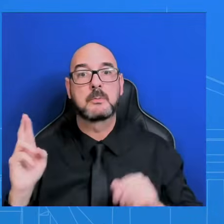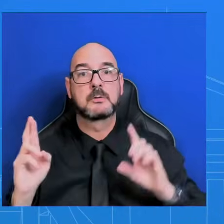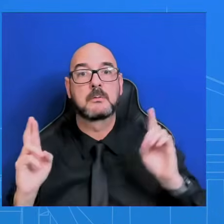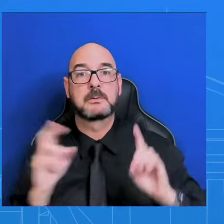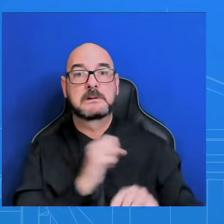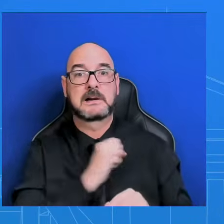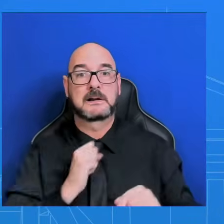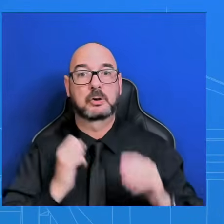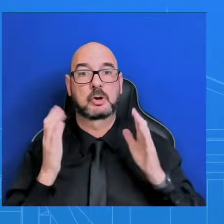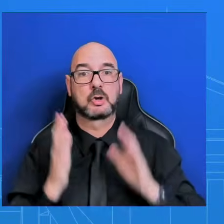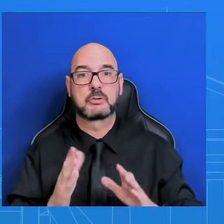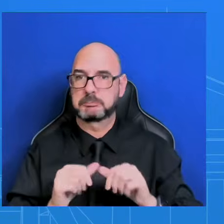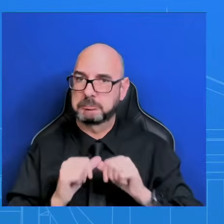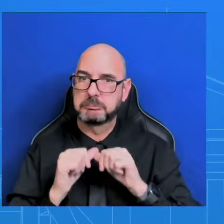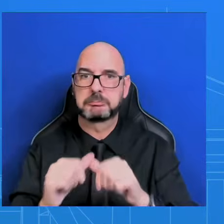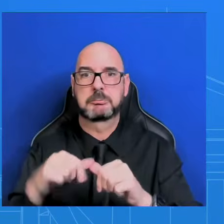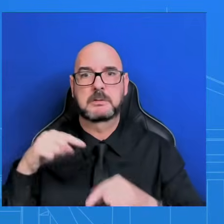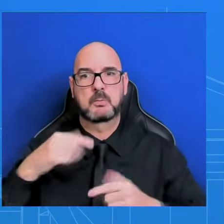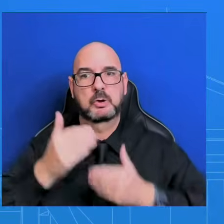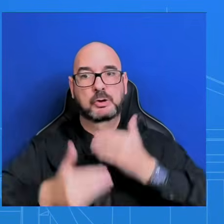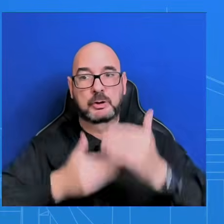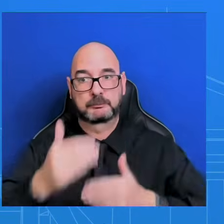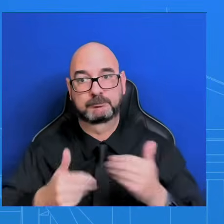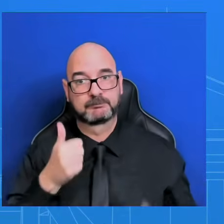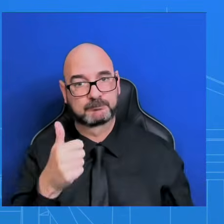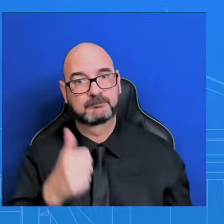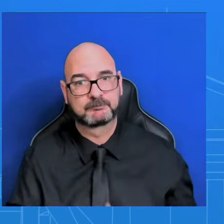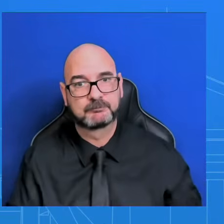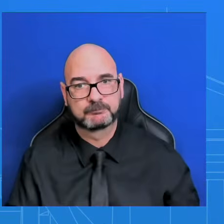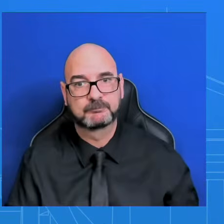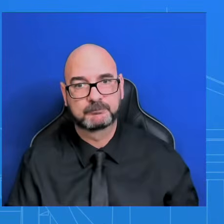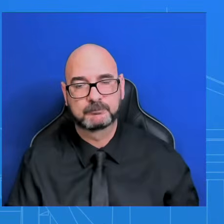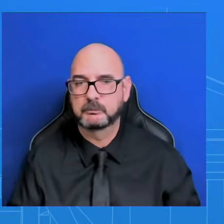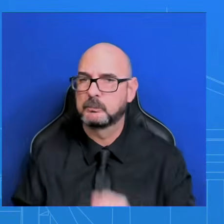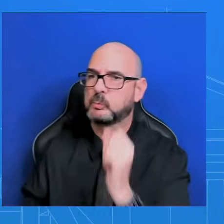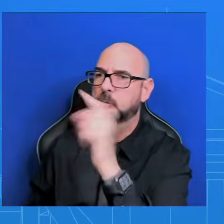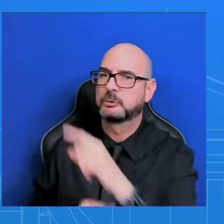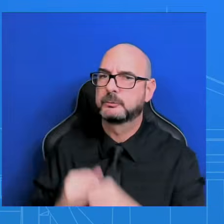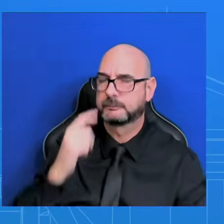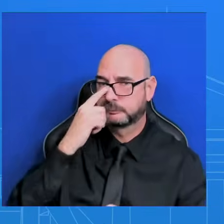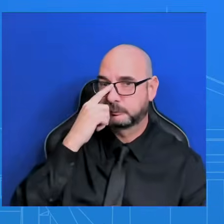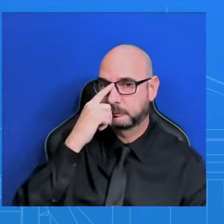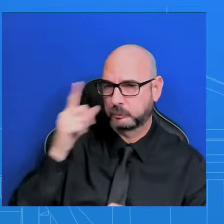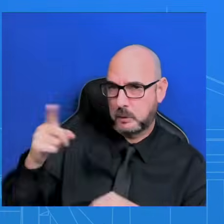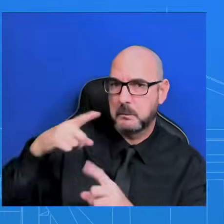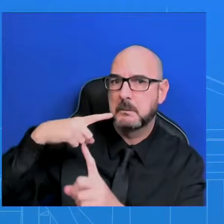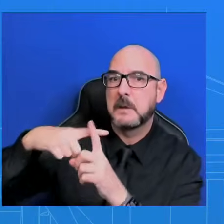The Press: To follow on that: You say that you're encouraged they're going in the right direction. But the President was asked yesterday, "What are the sticking points in the border agreement?"